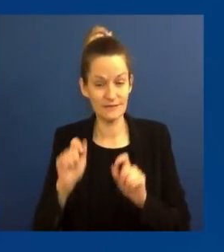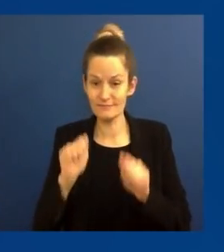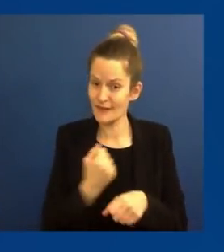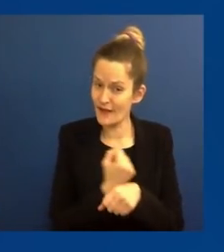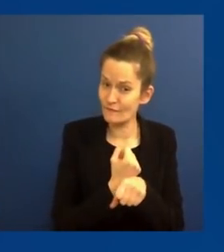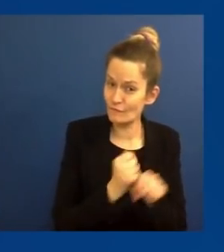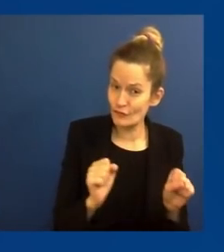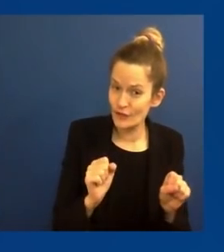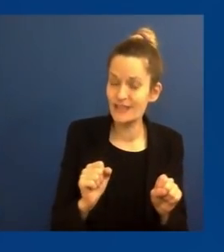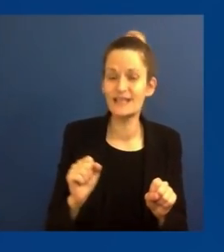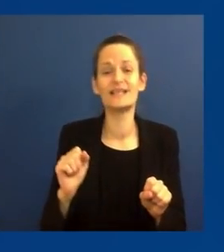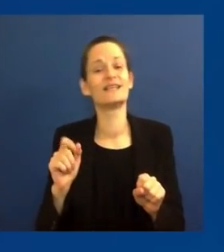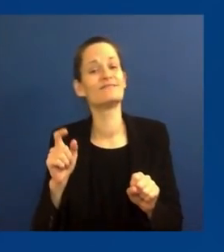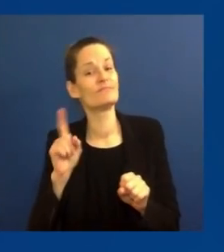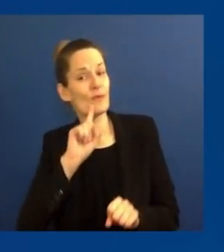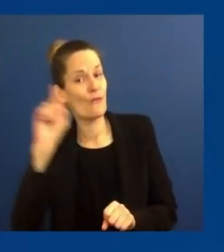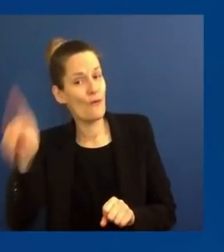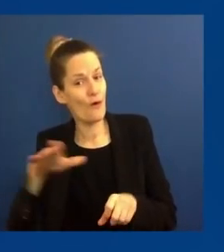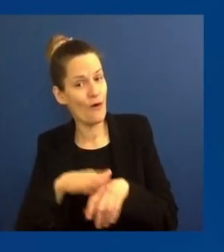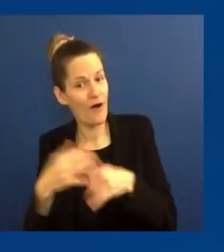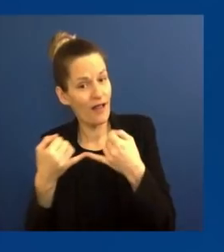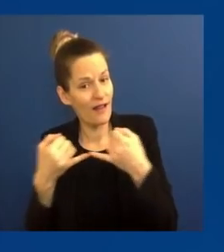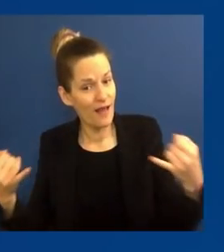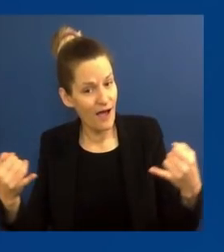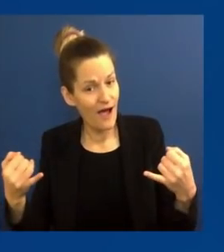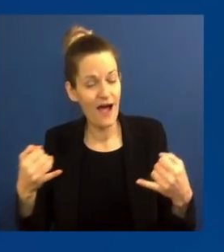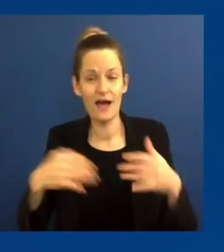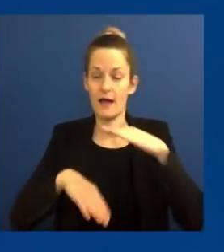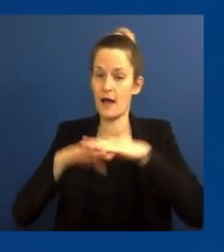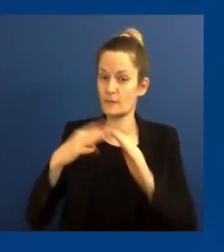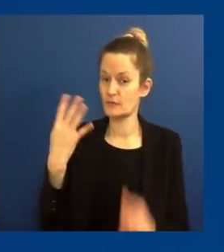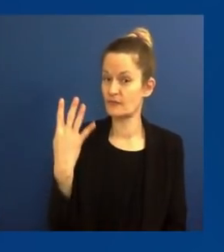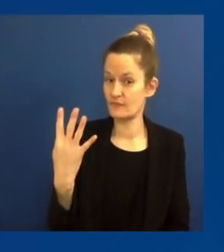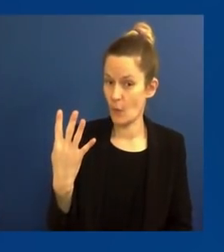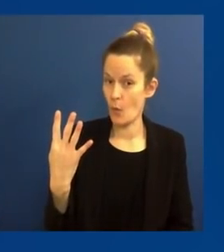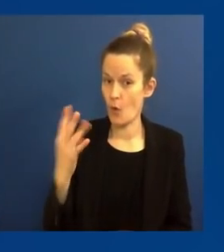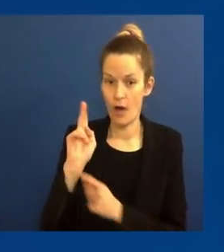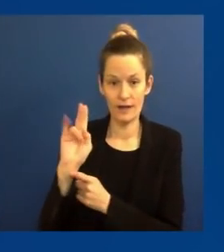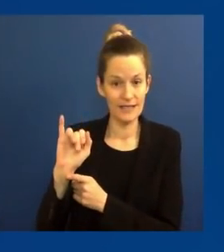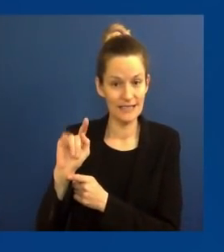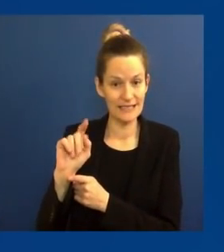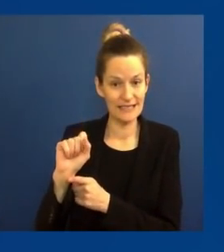On treatments, we've stocked the nation's medicine cabinets so that we have more effective treatments